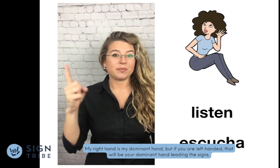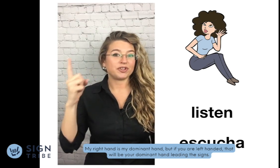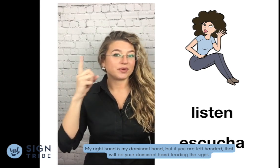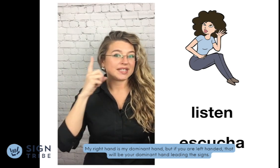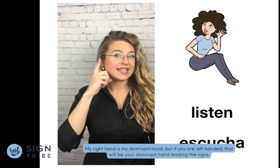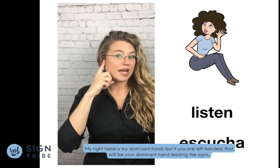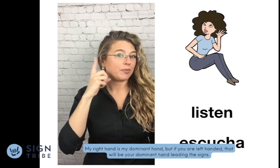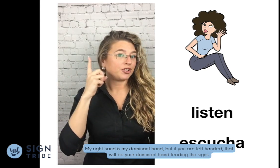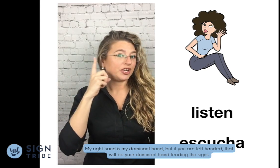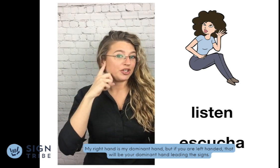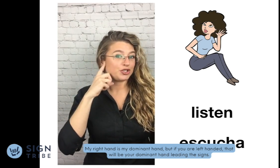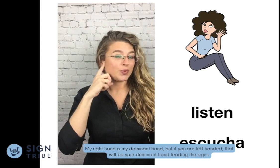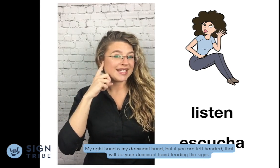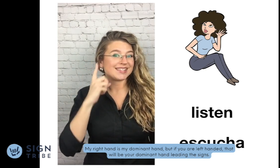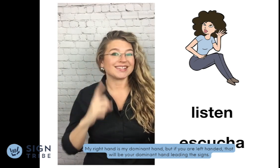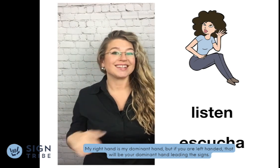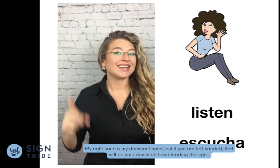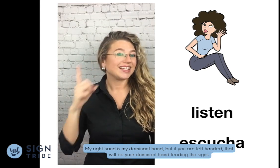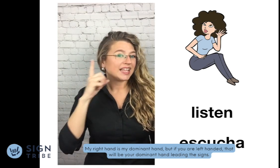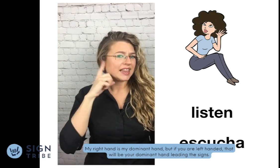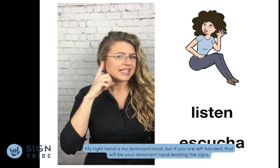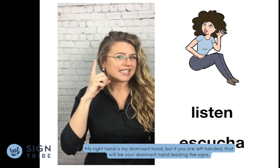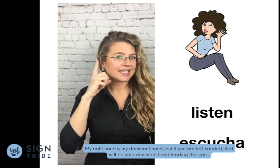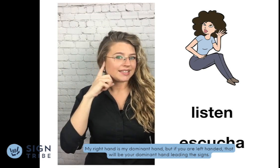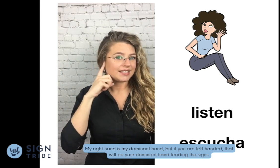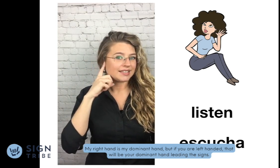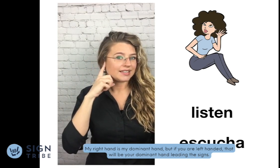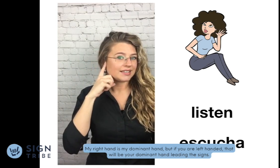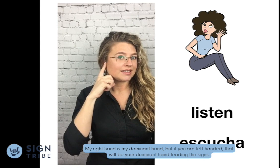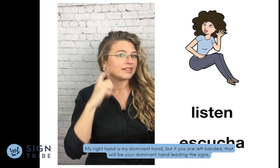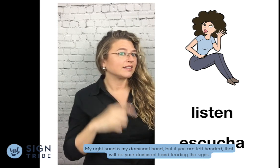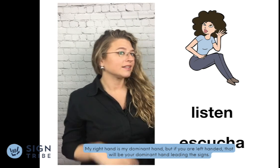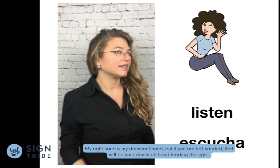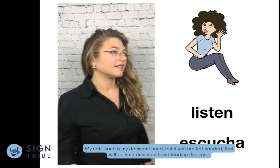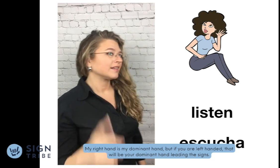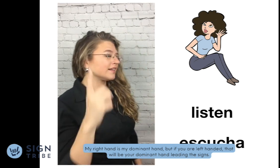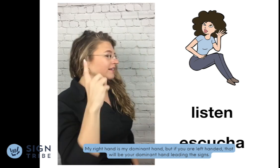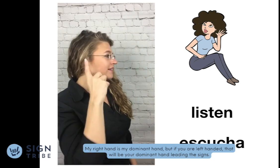and you're going to tap on your ear twice. Listen.